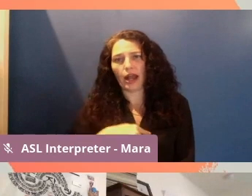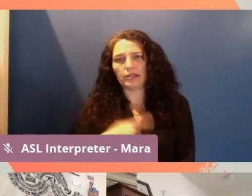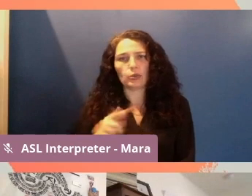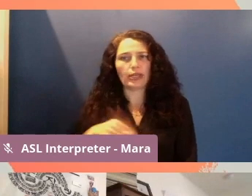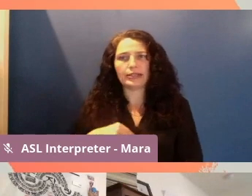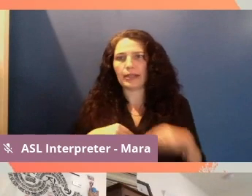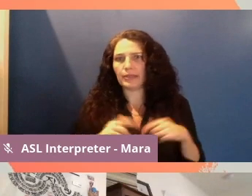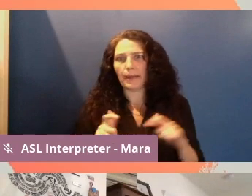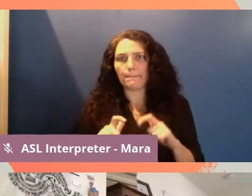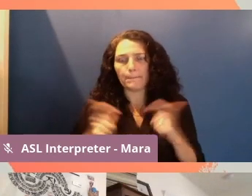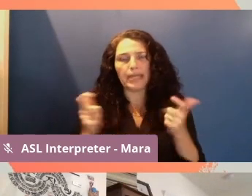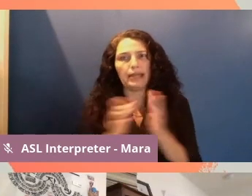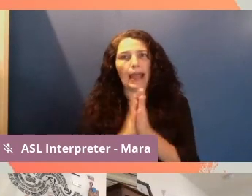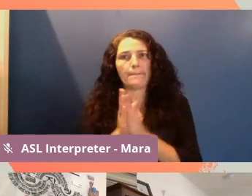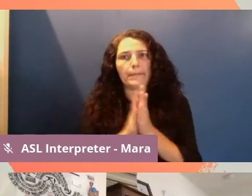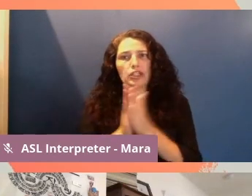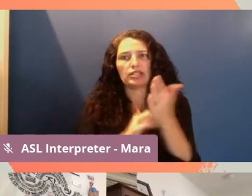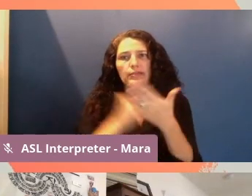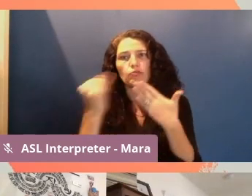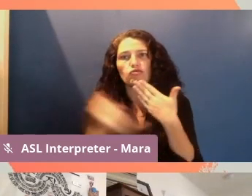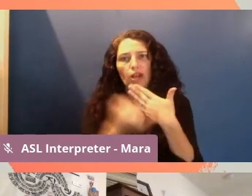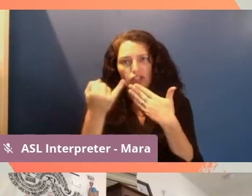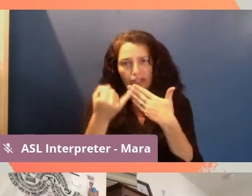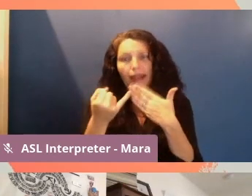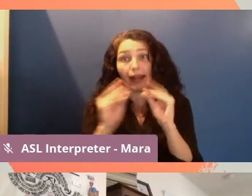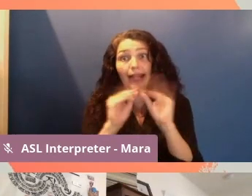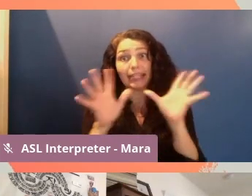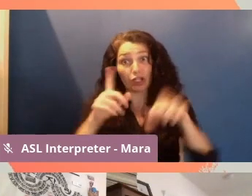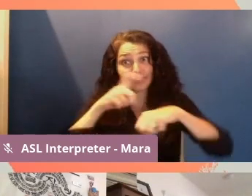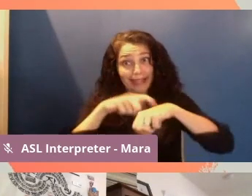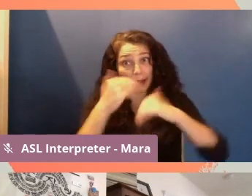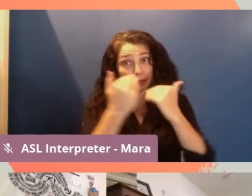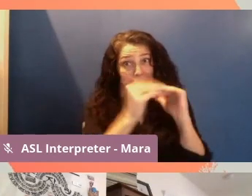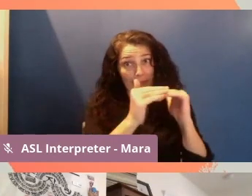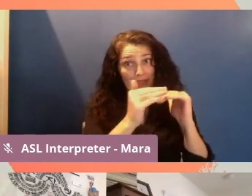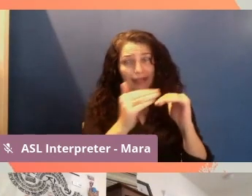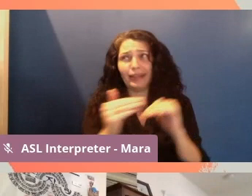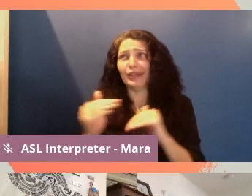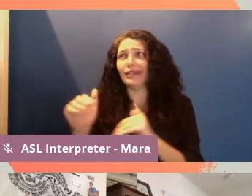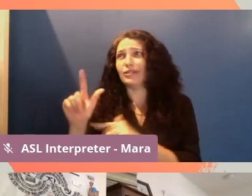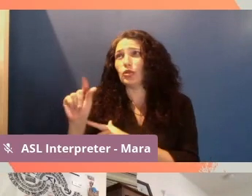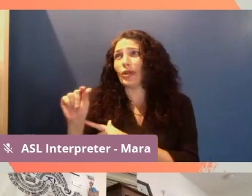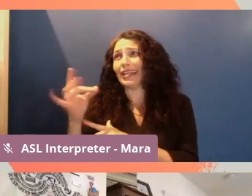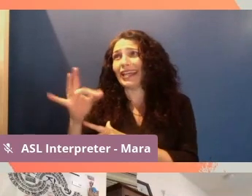that had a clear time limit, shooting over 2018 election cycle